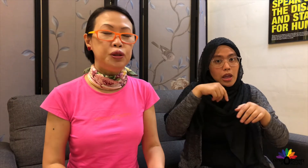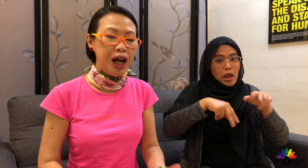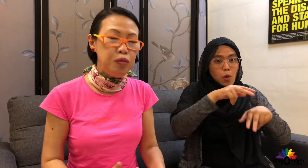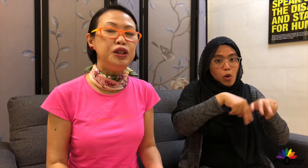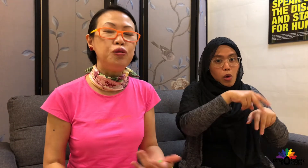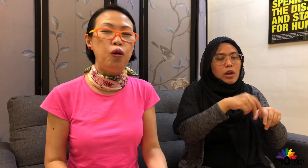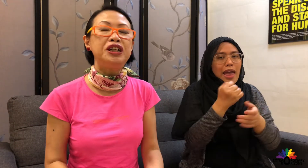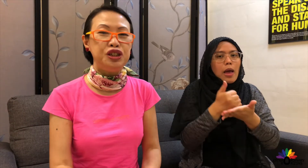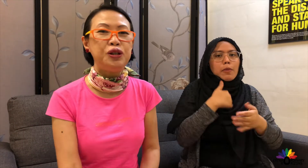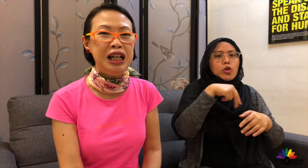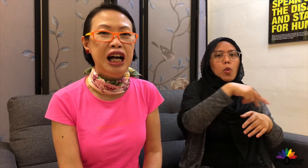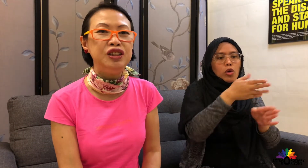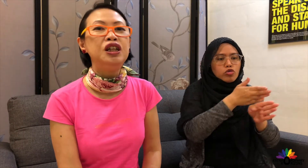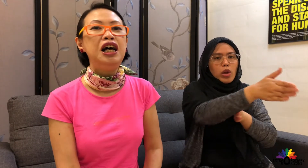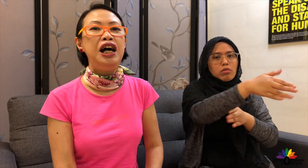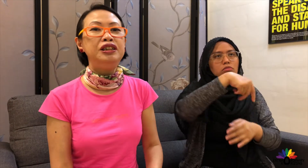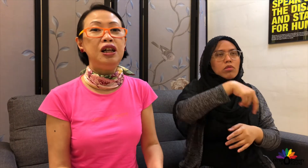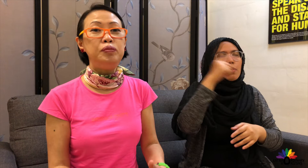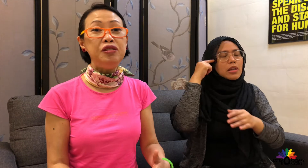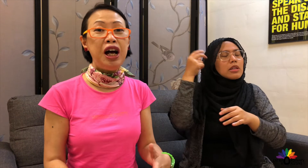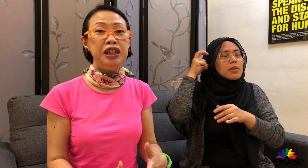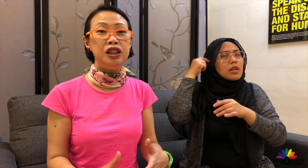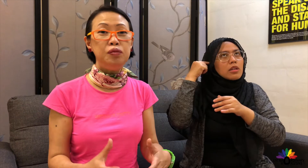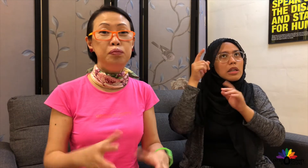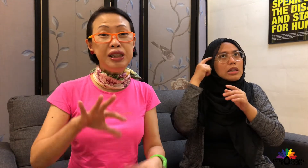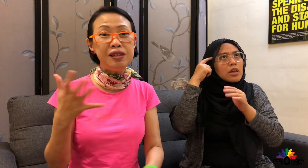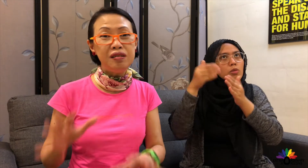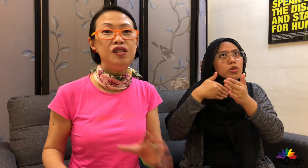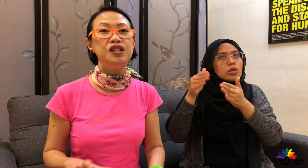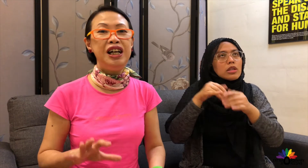to help me to walk in a straight line. And if I miss that,